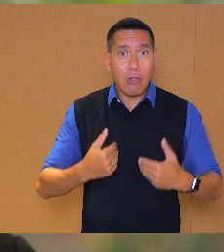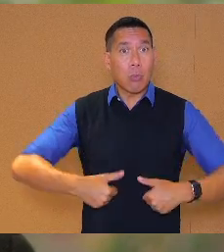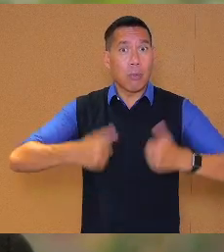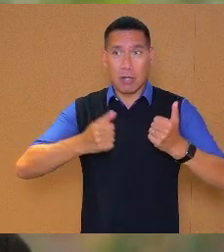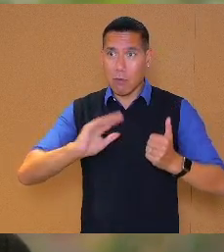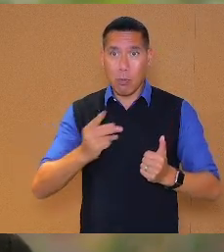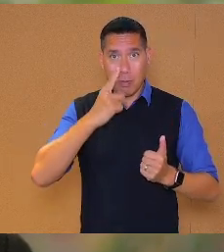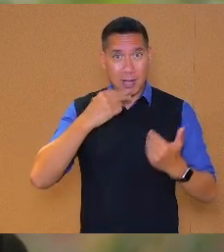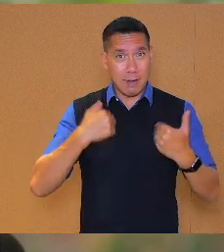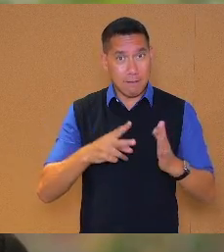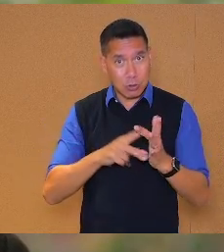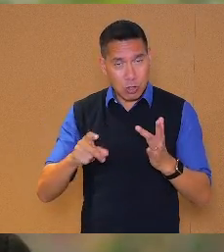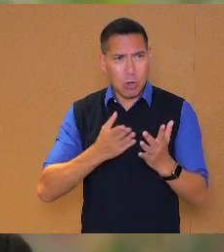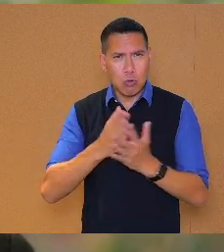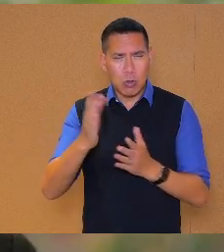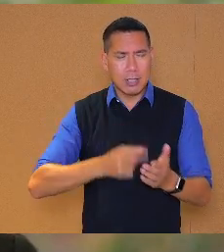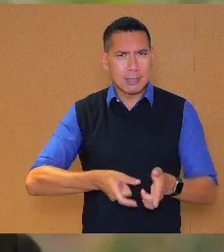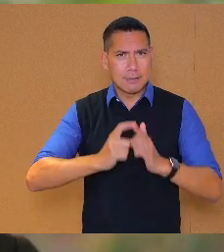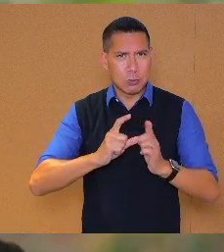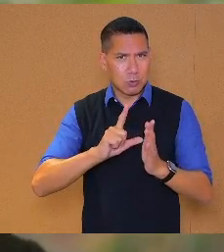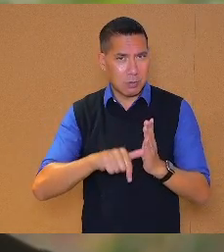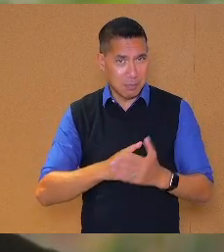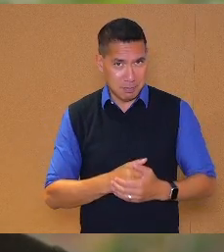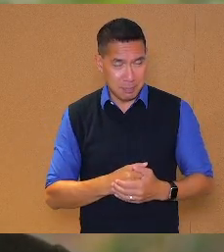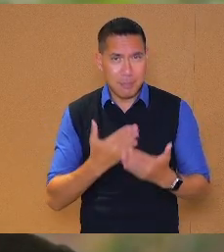everyone in Victoria, particularly during these challenging times. A huge thank you to the